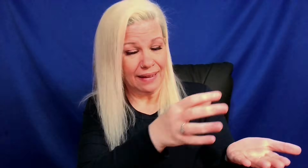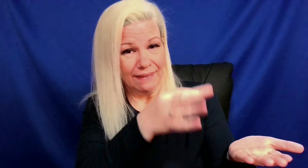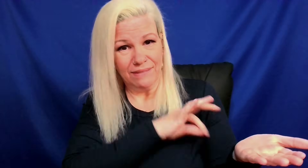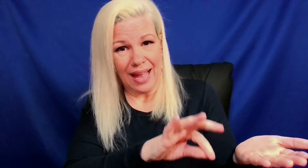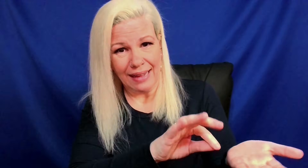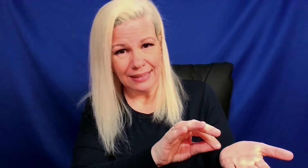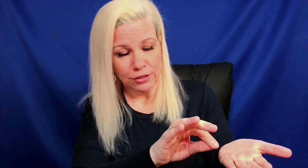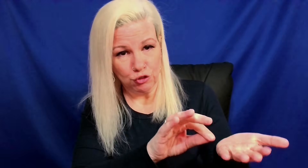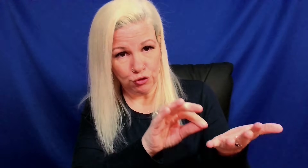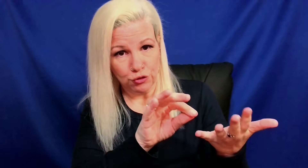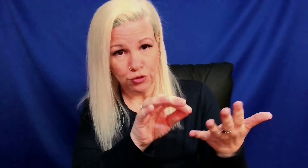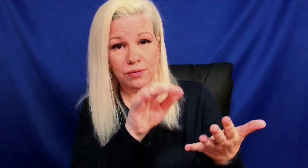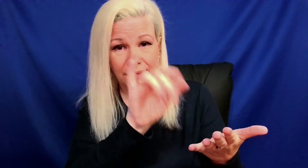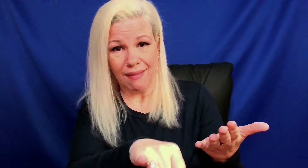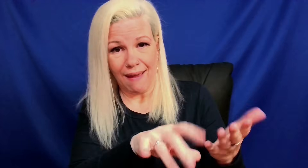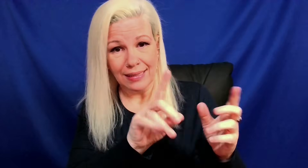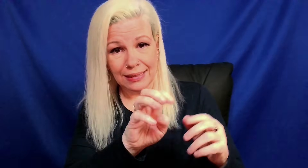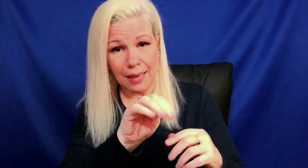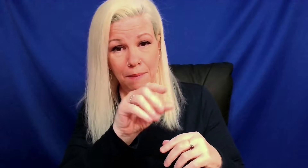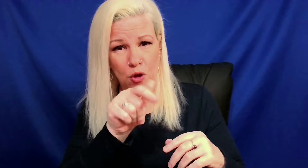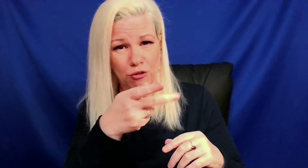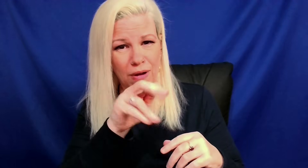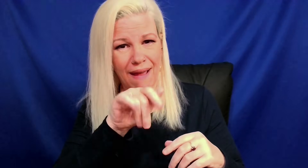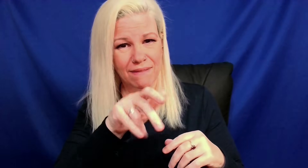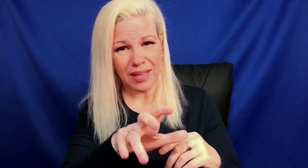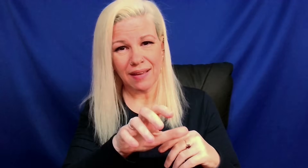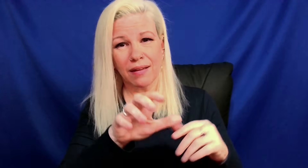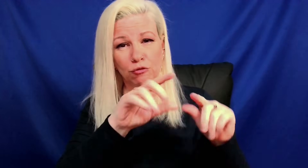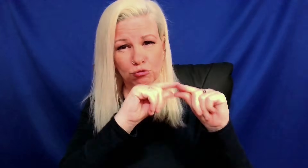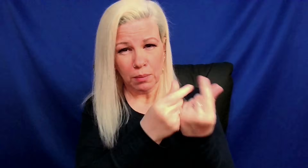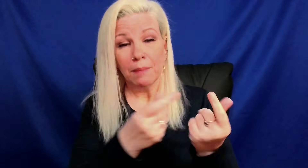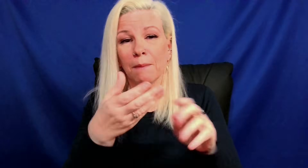before a candidate ever sits for the exam.